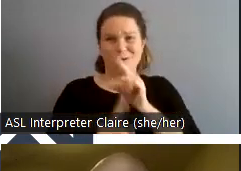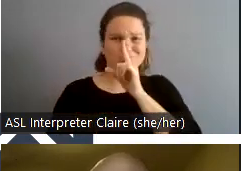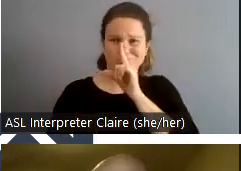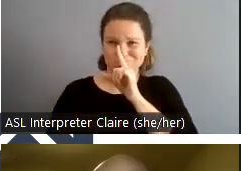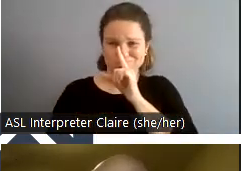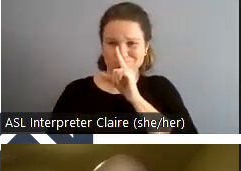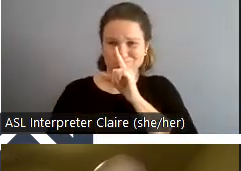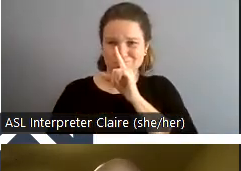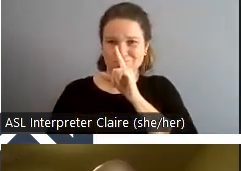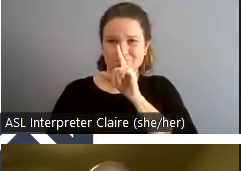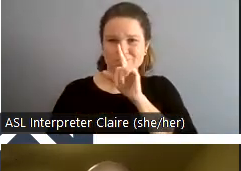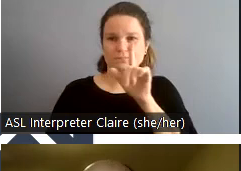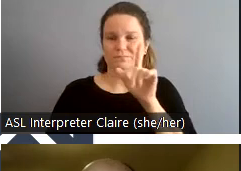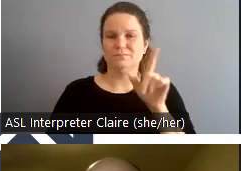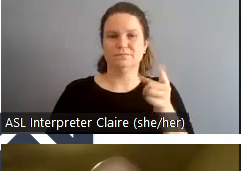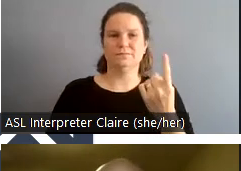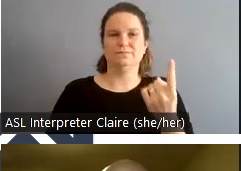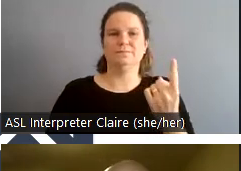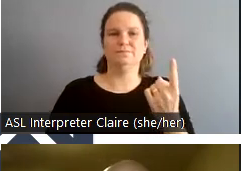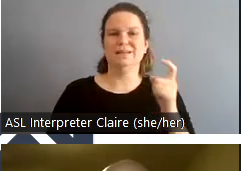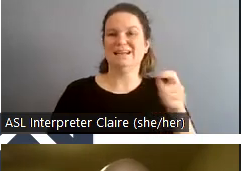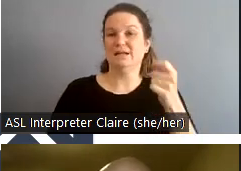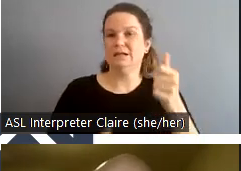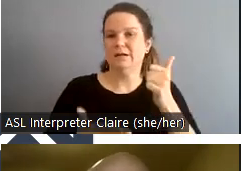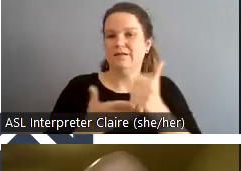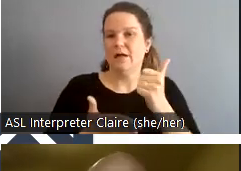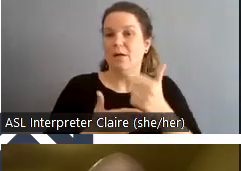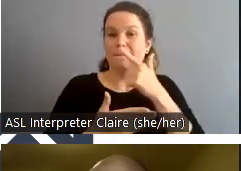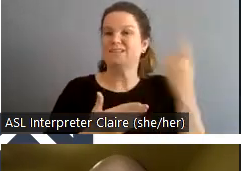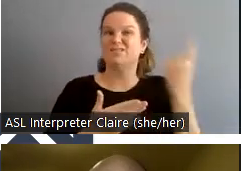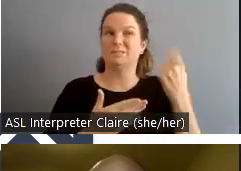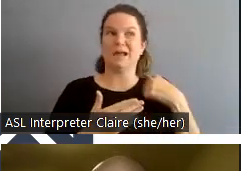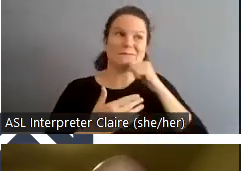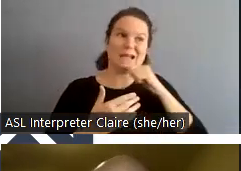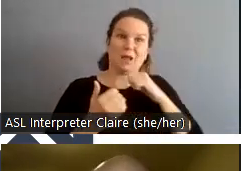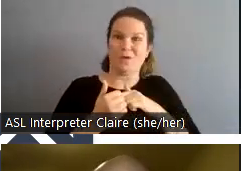need a little help to be able to do my job because of a condition I'm dealing